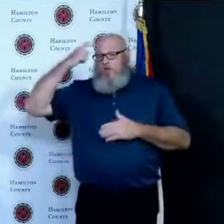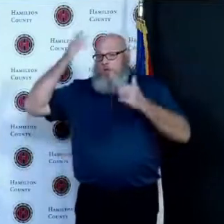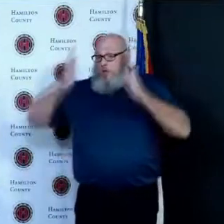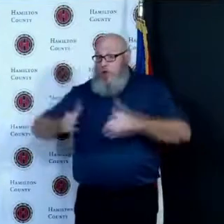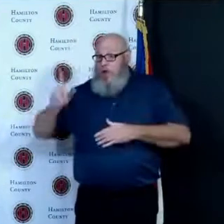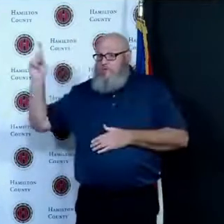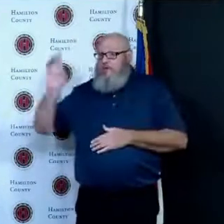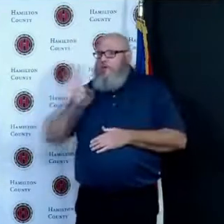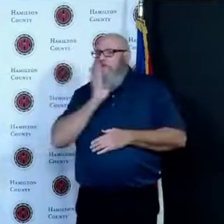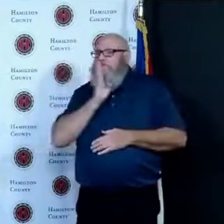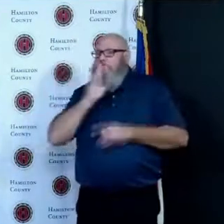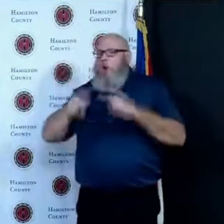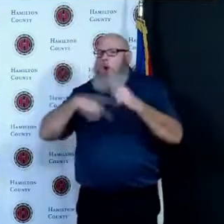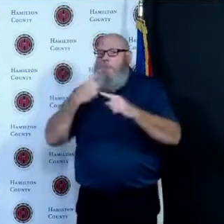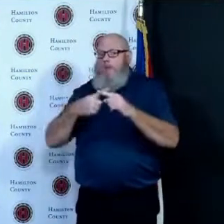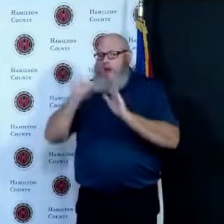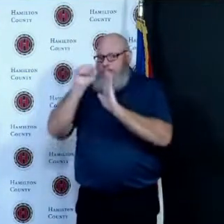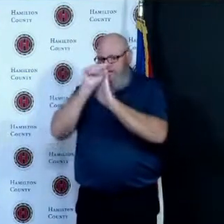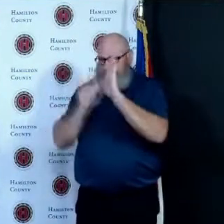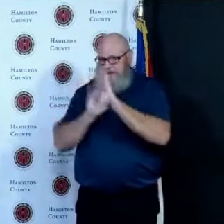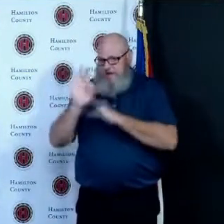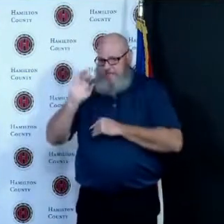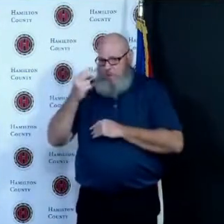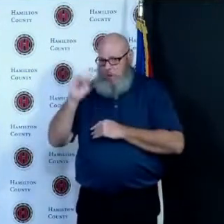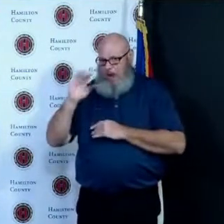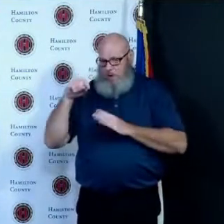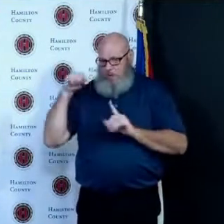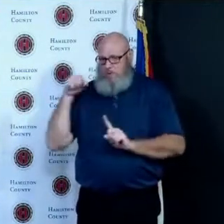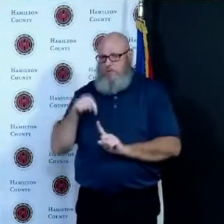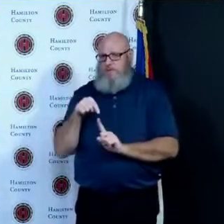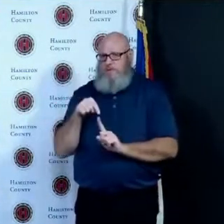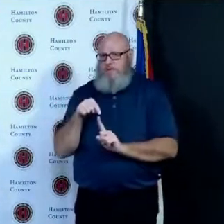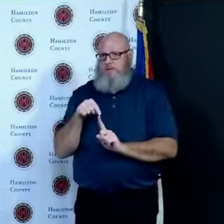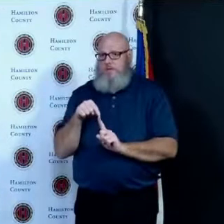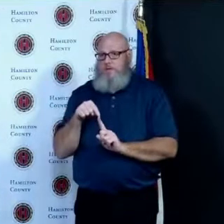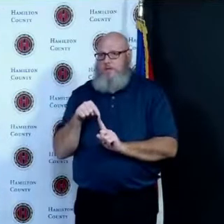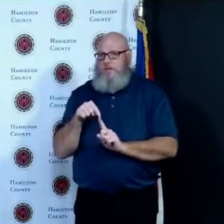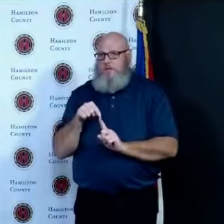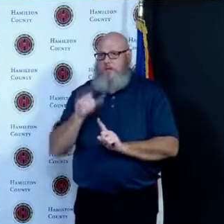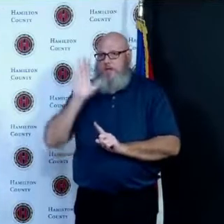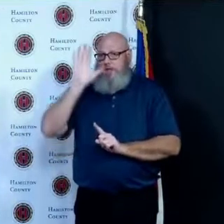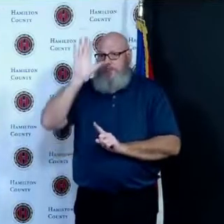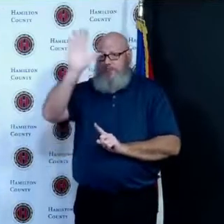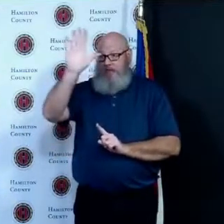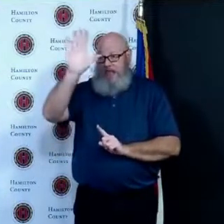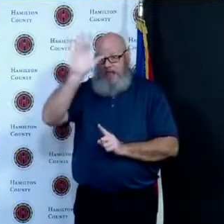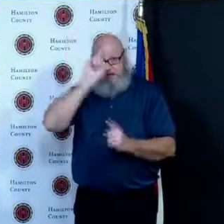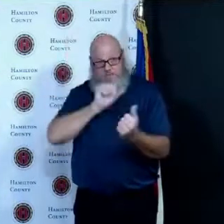and the counties in the state are really different from one another so there are some counties that